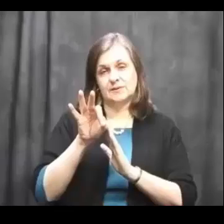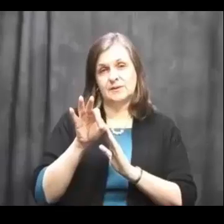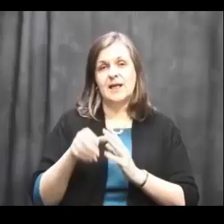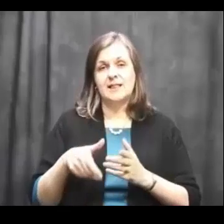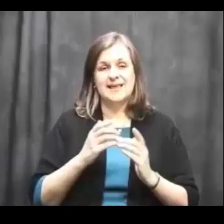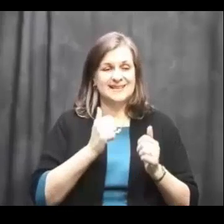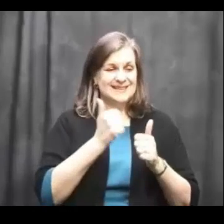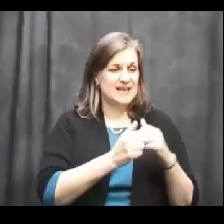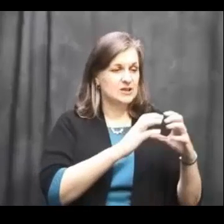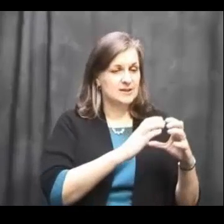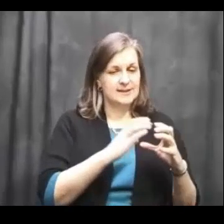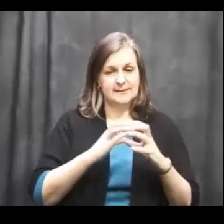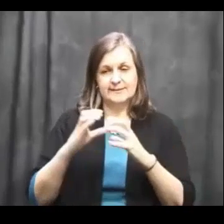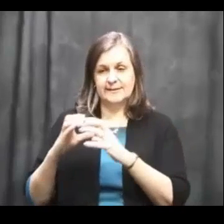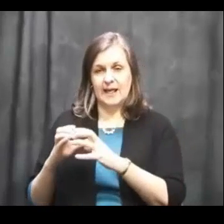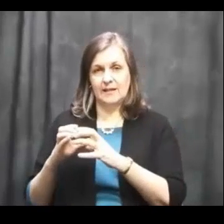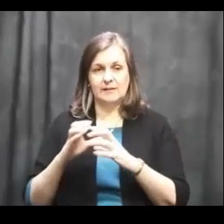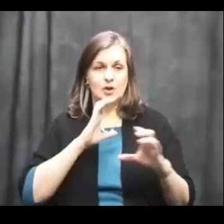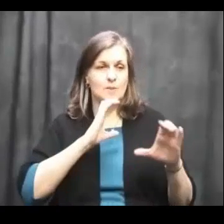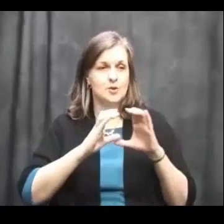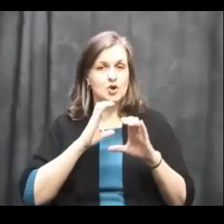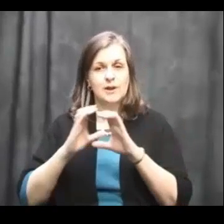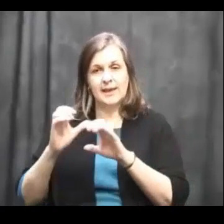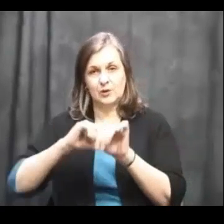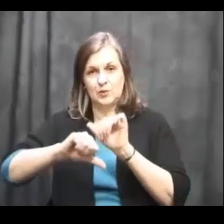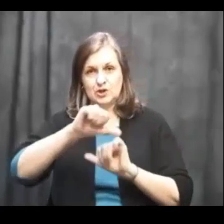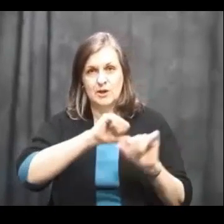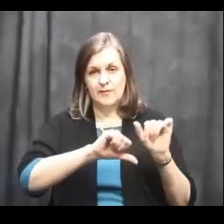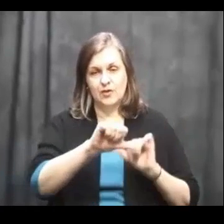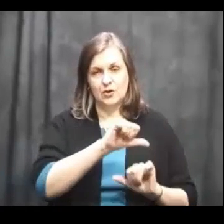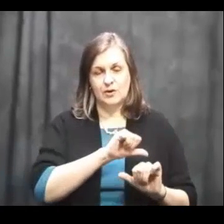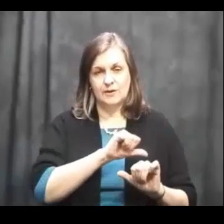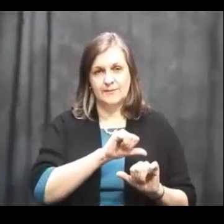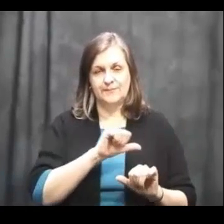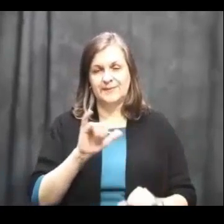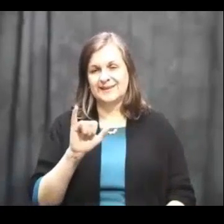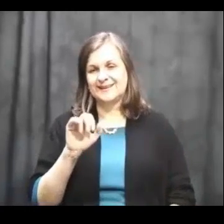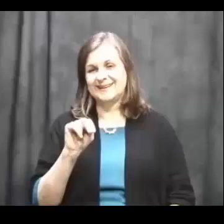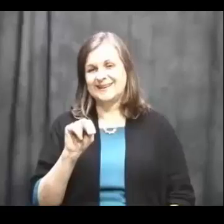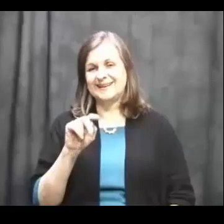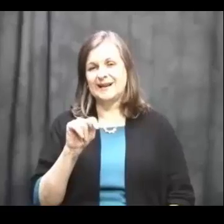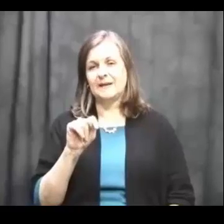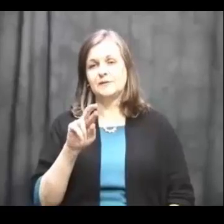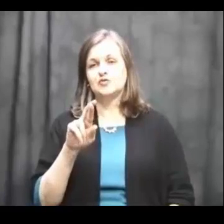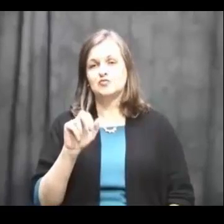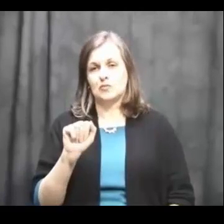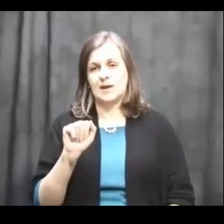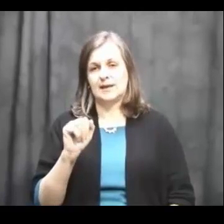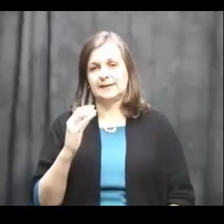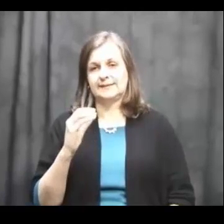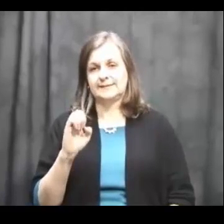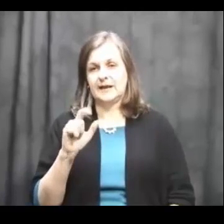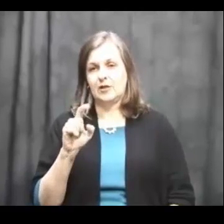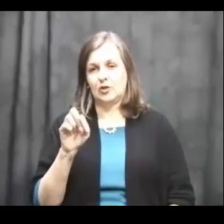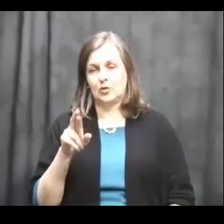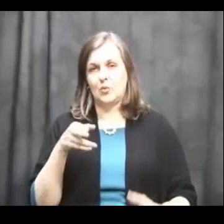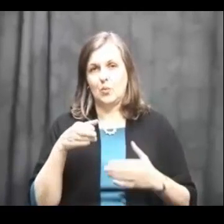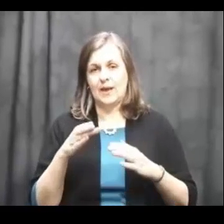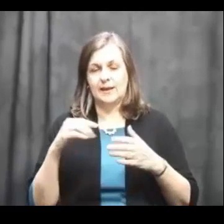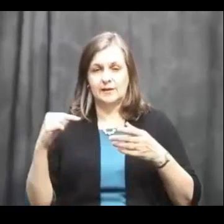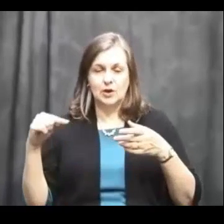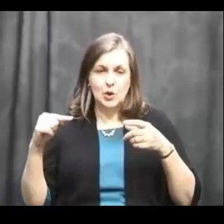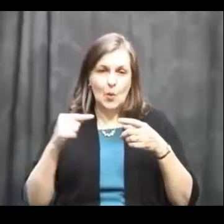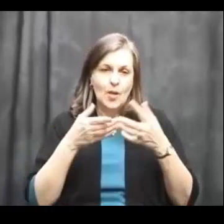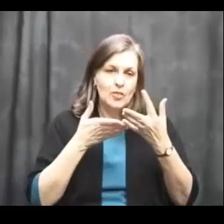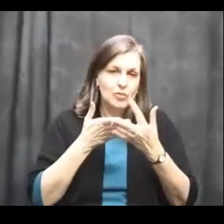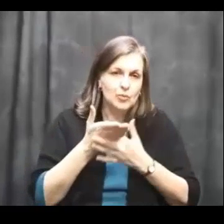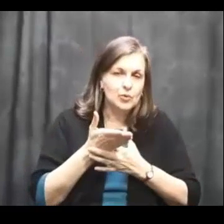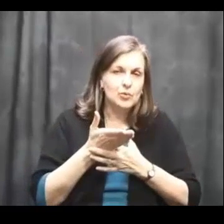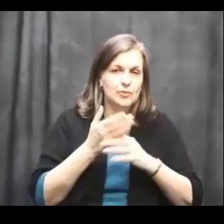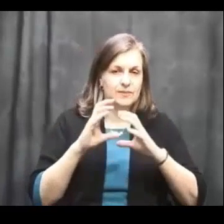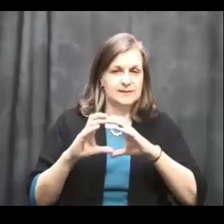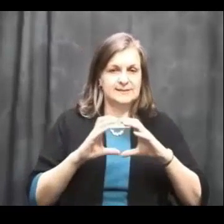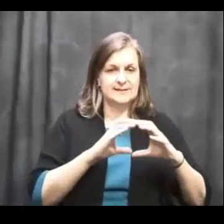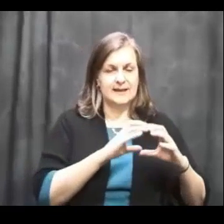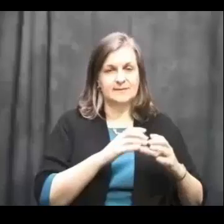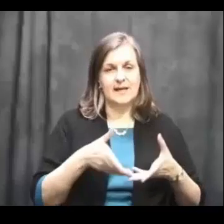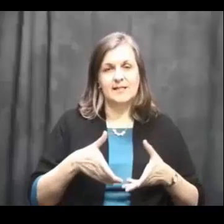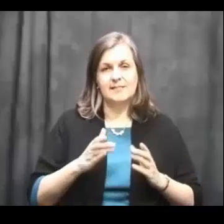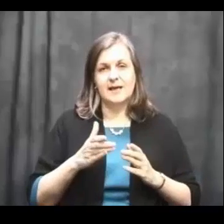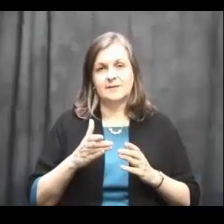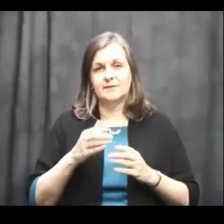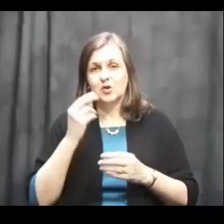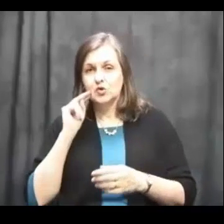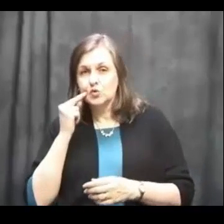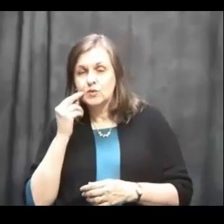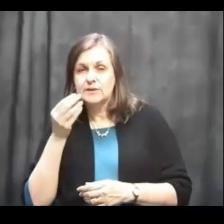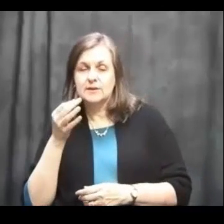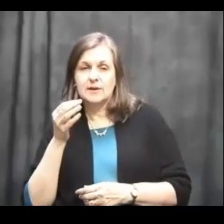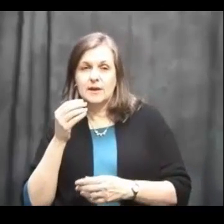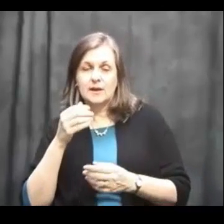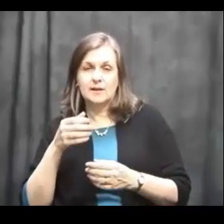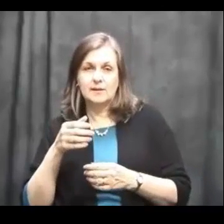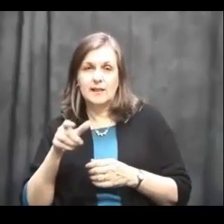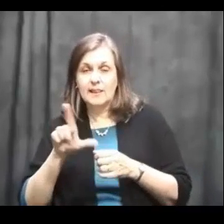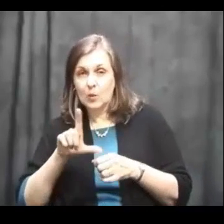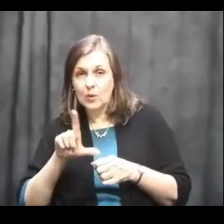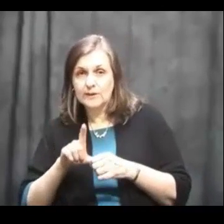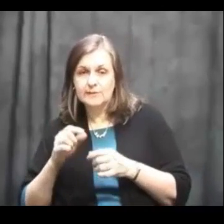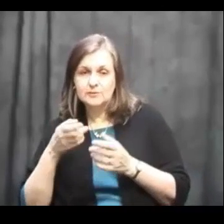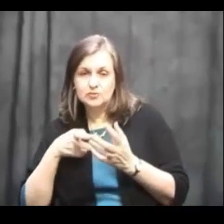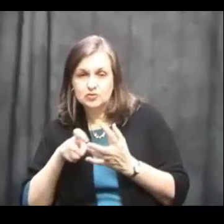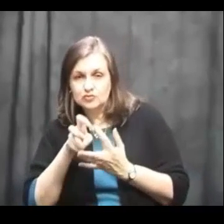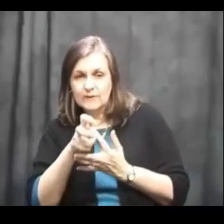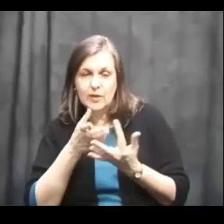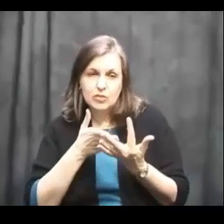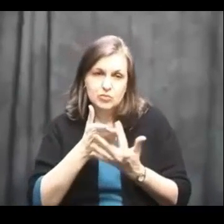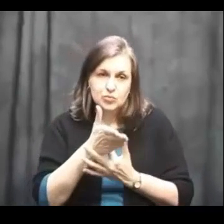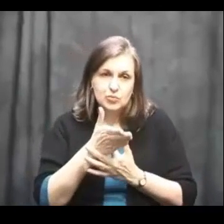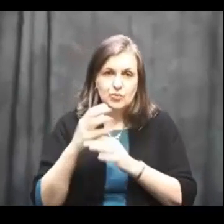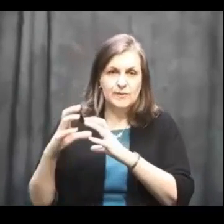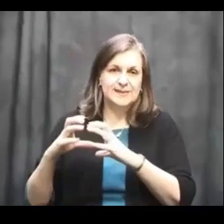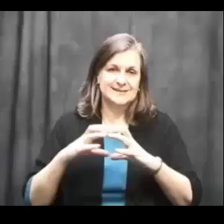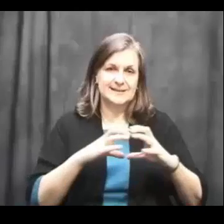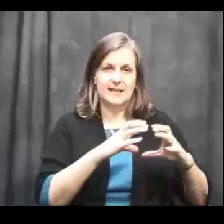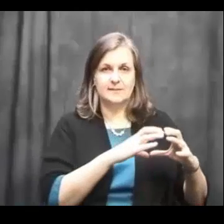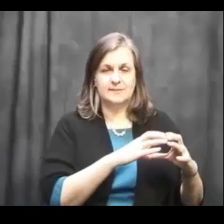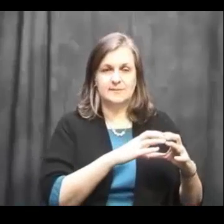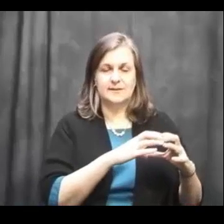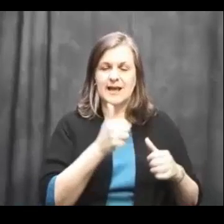is communication between every cell in the plant so this intercellular route allows movement of